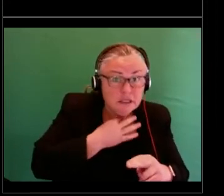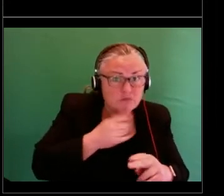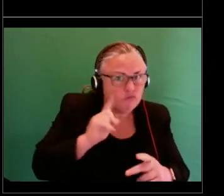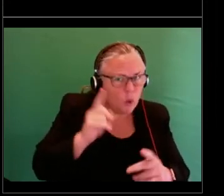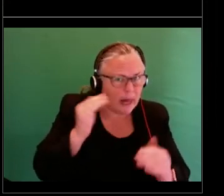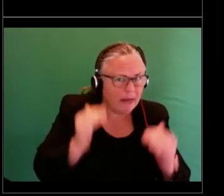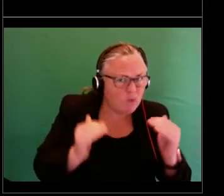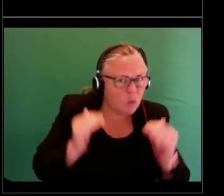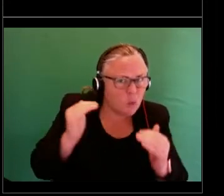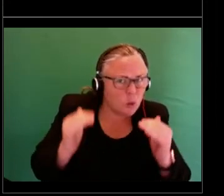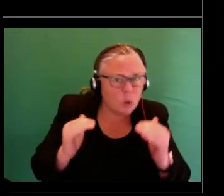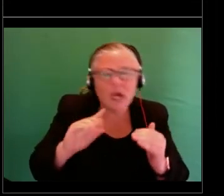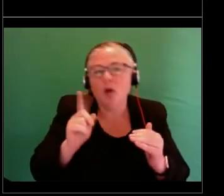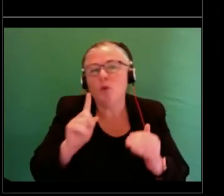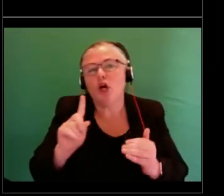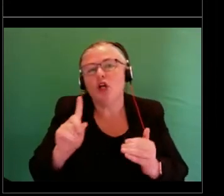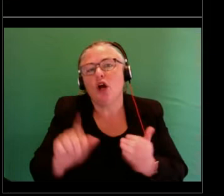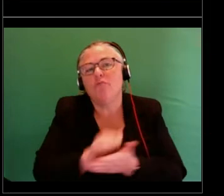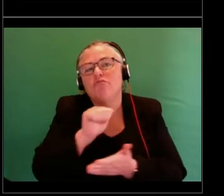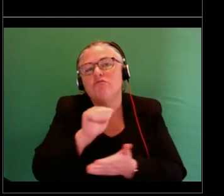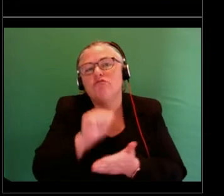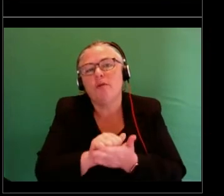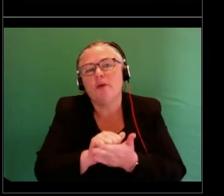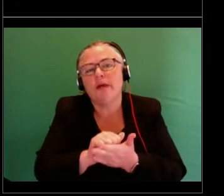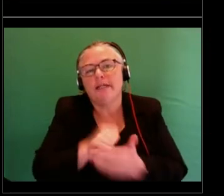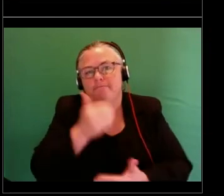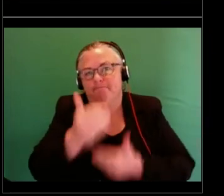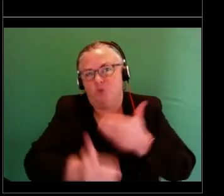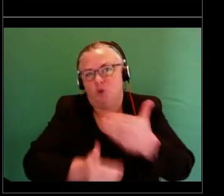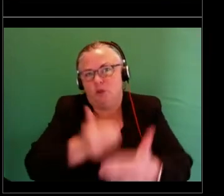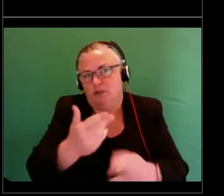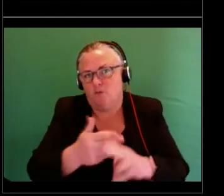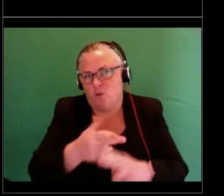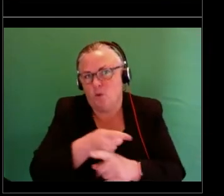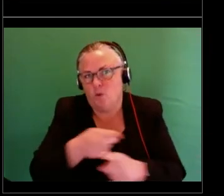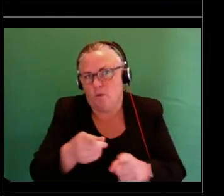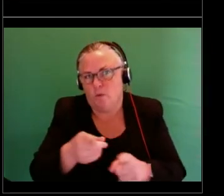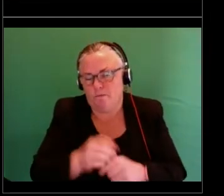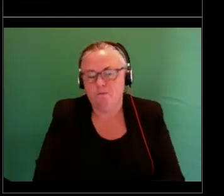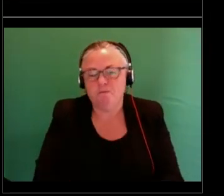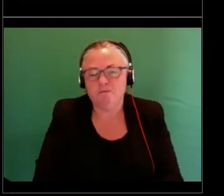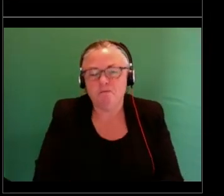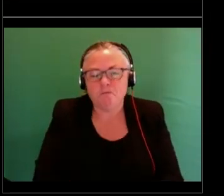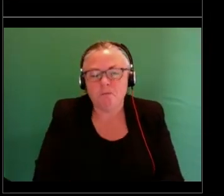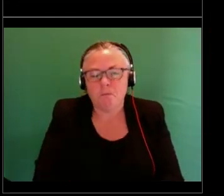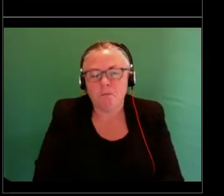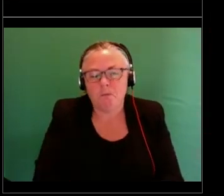Again, if attending court in person it's really not a place for kids, so certainly there's